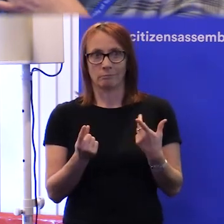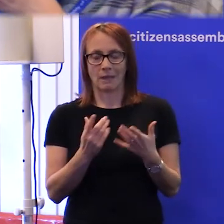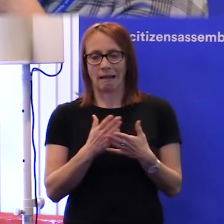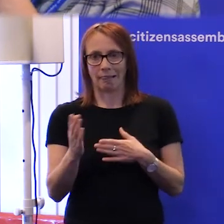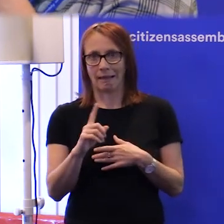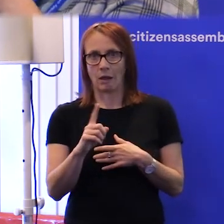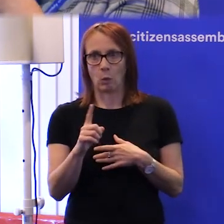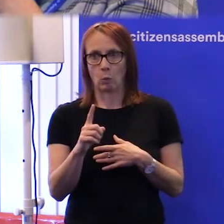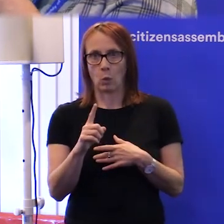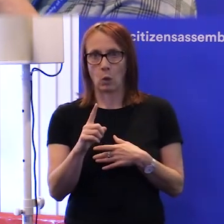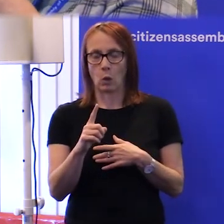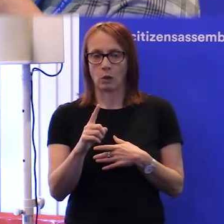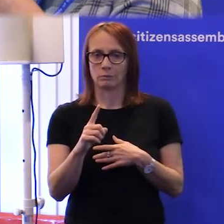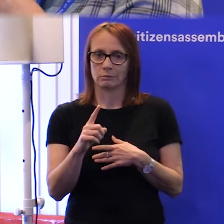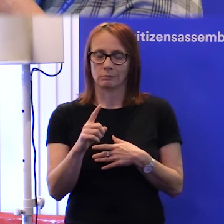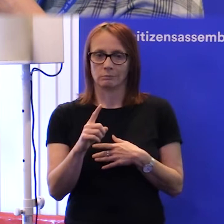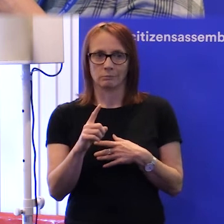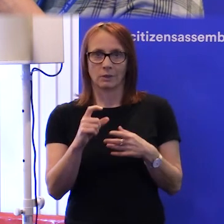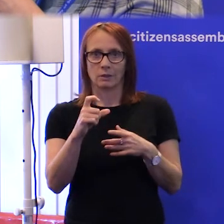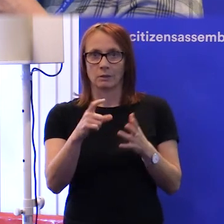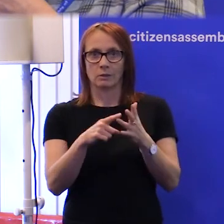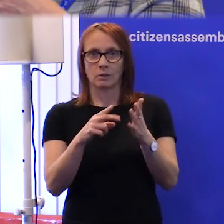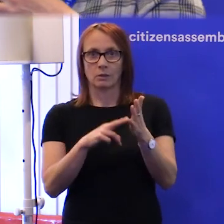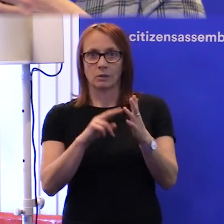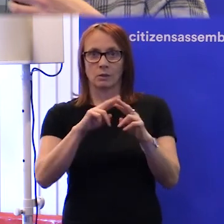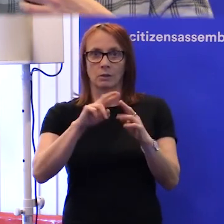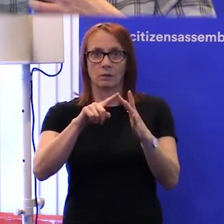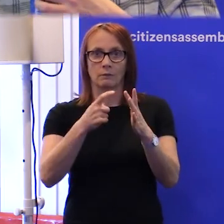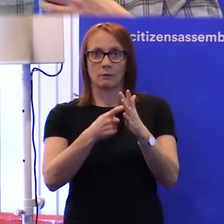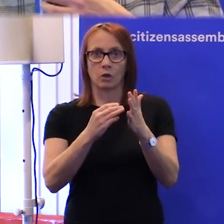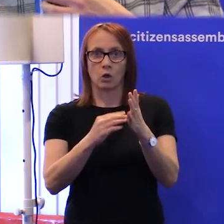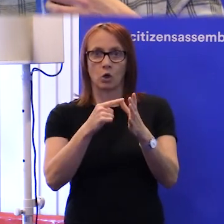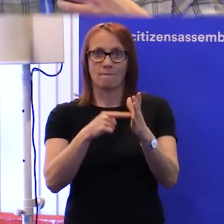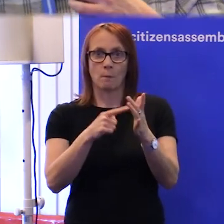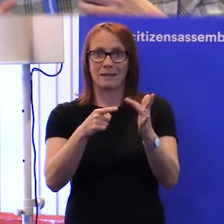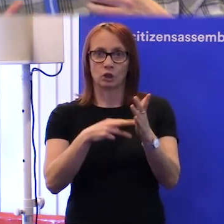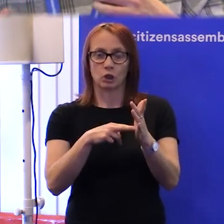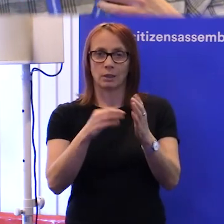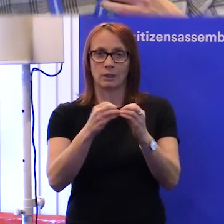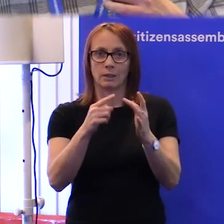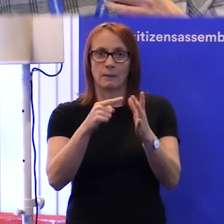this idea of confirmation bias and it's that tendency to react more favorably